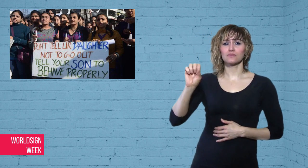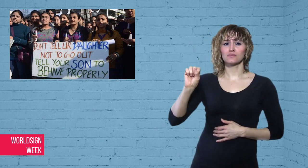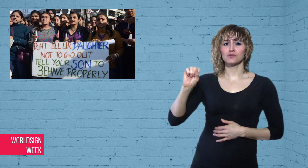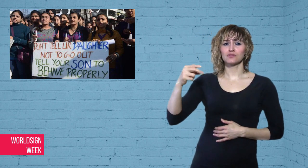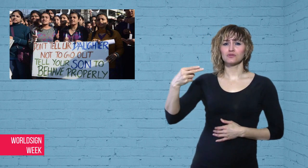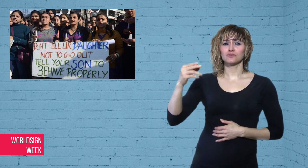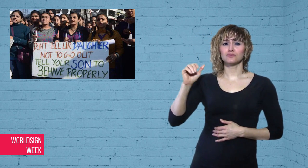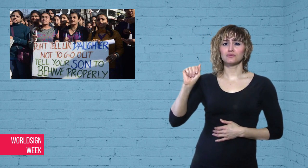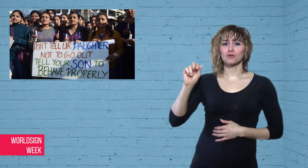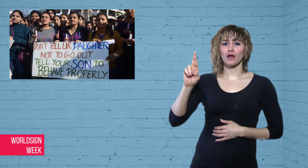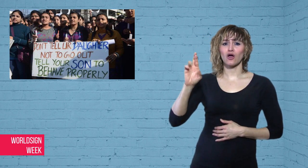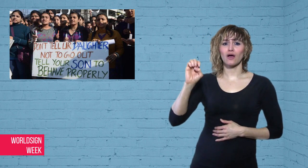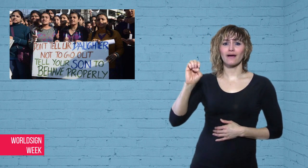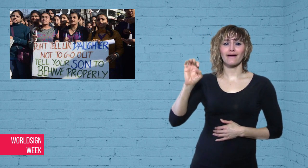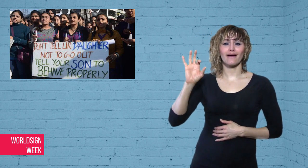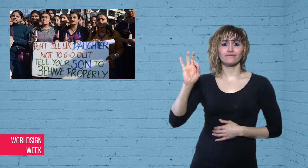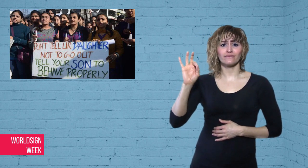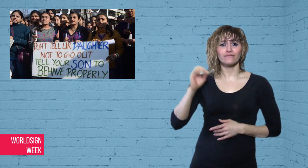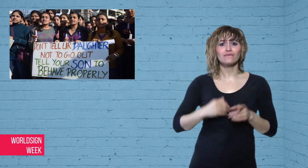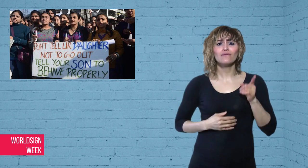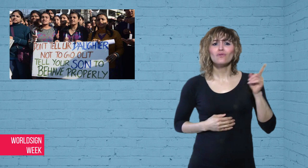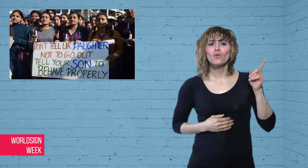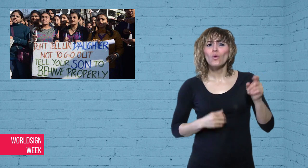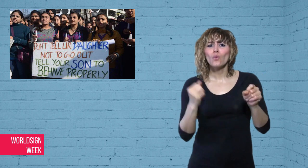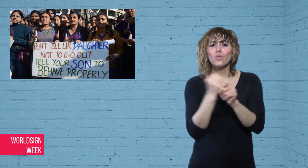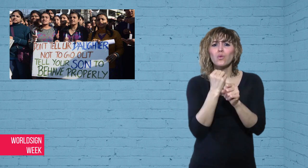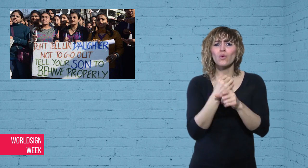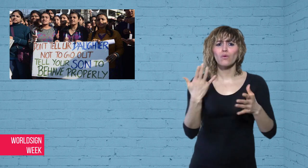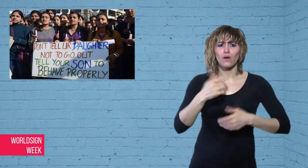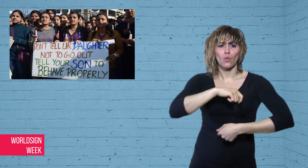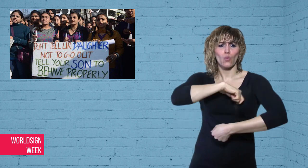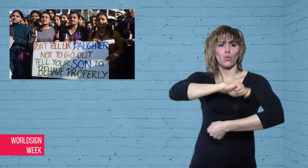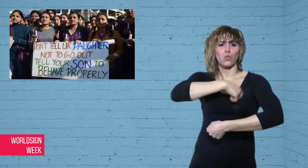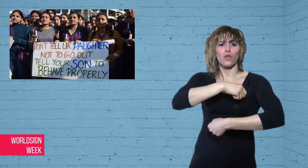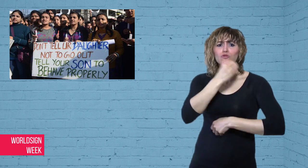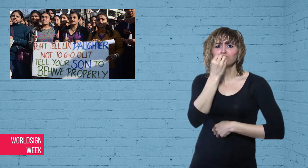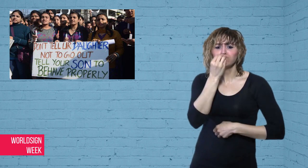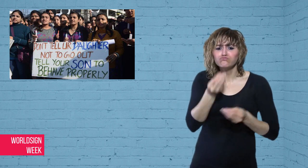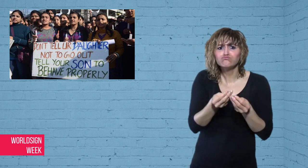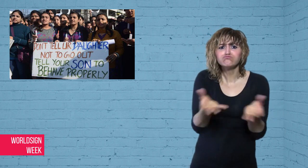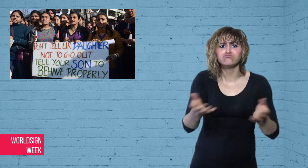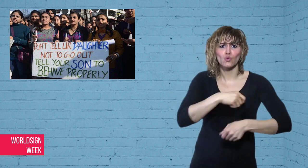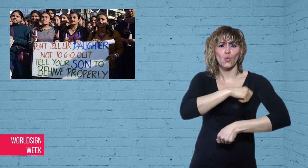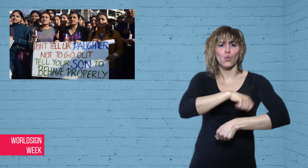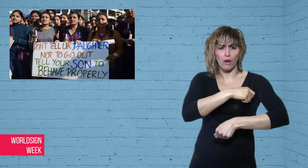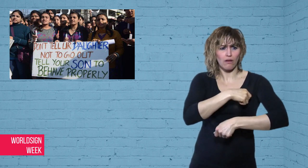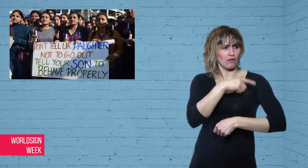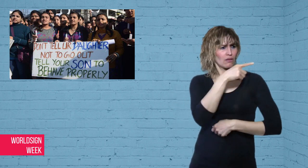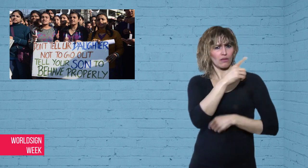to identify the man as Shareef, a